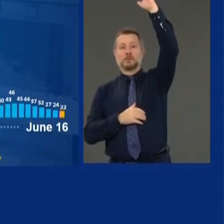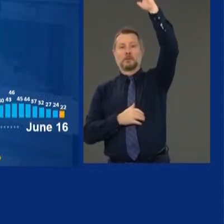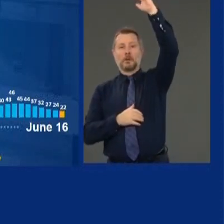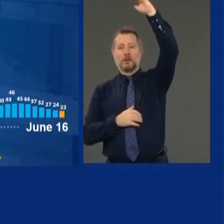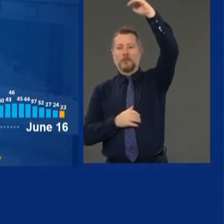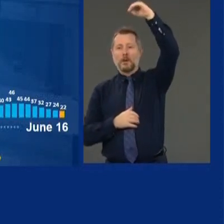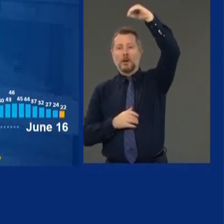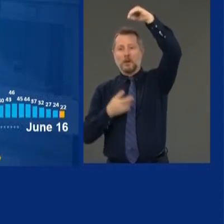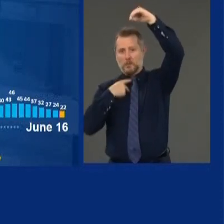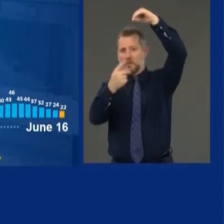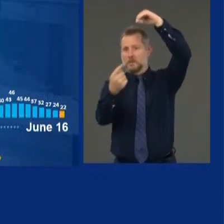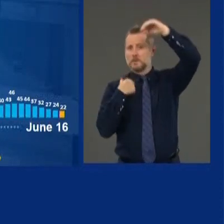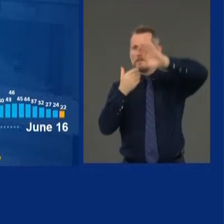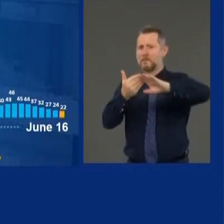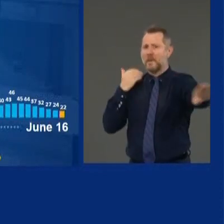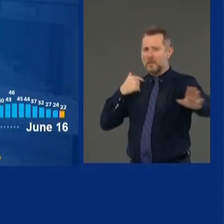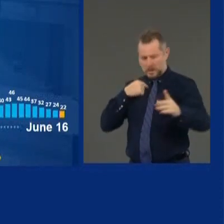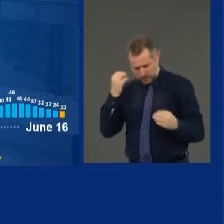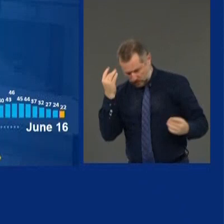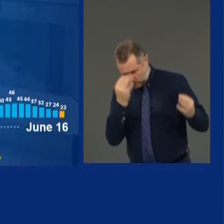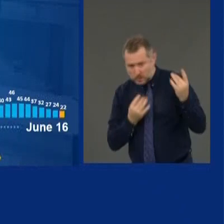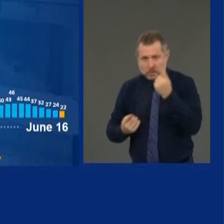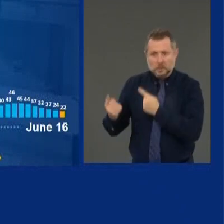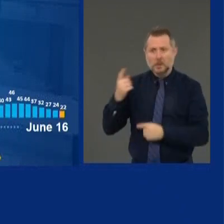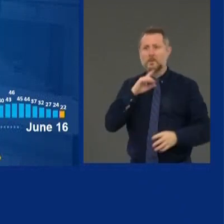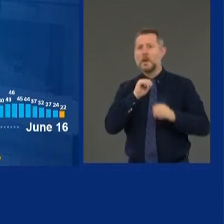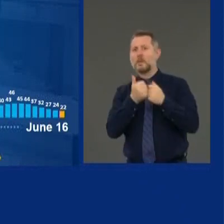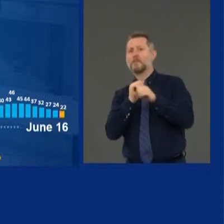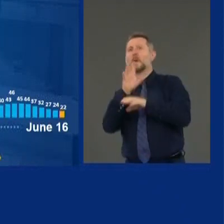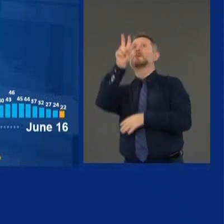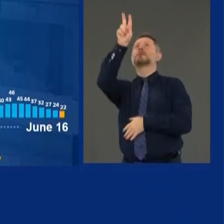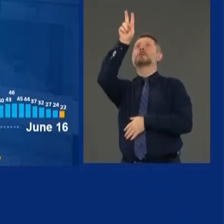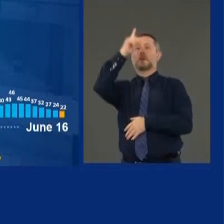LOWEST LEVEL ON THE THREE-DAY AVERAGE. THAT'S THE MOUNTAIN.